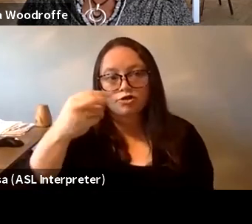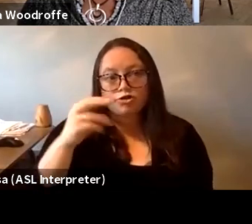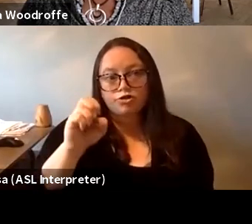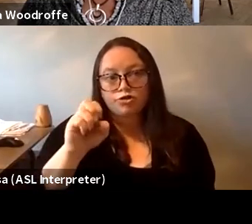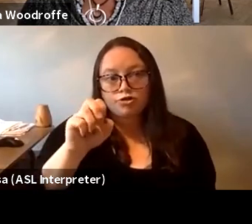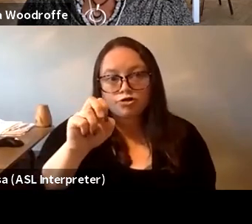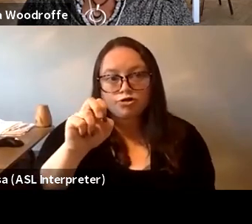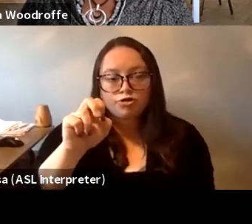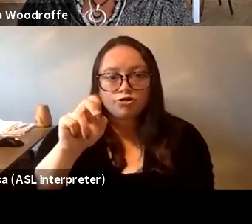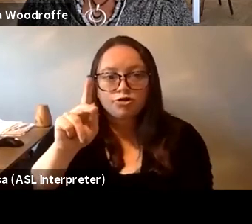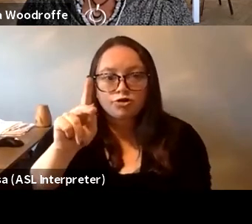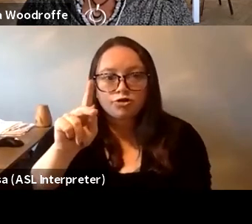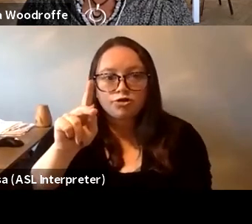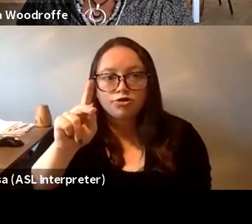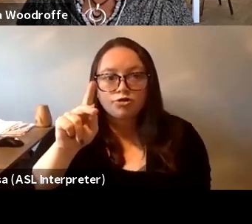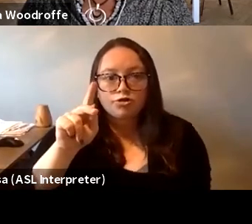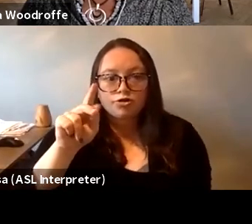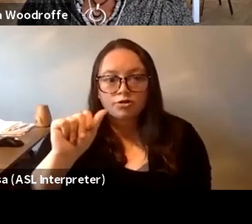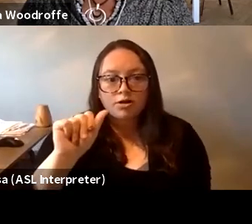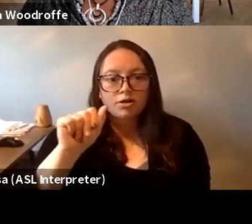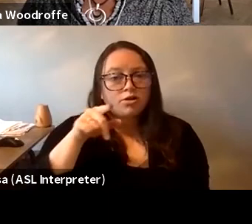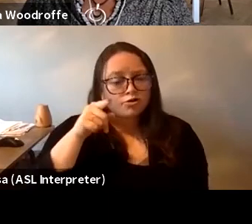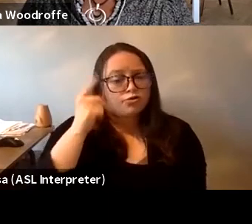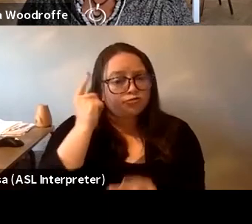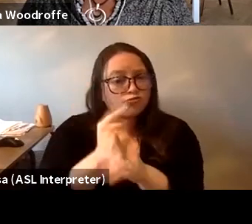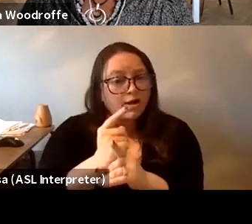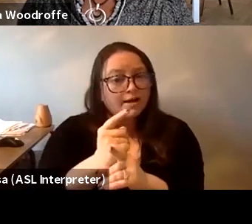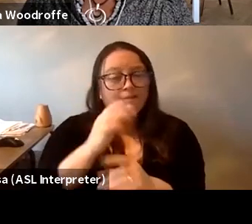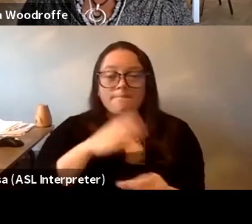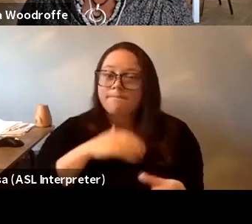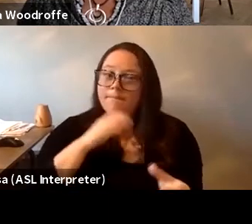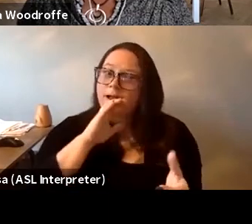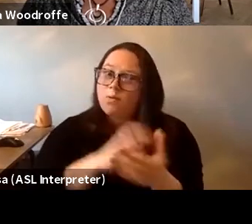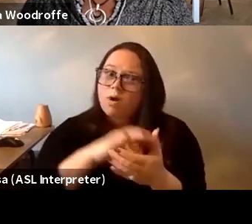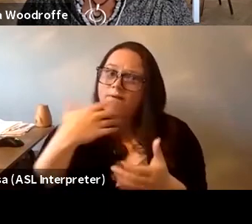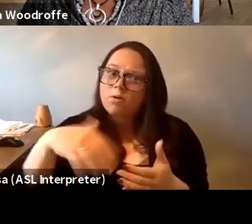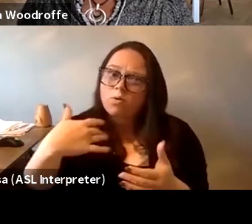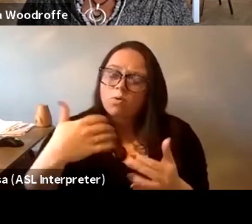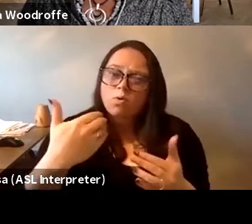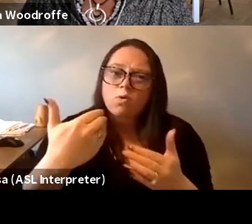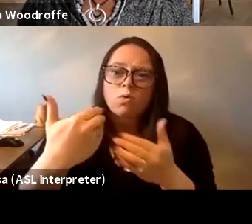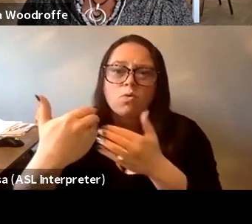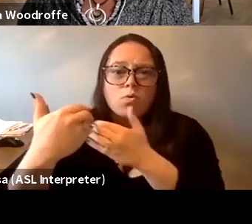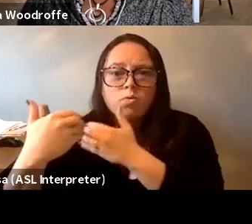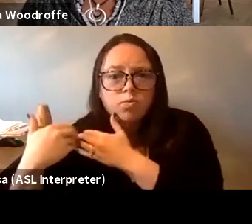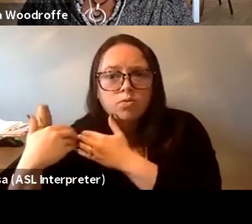more than the lion's share on all of it. You know, and it's